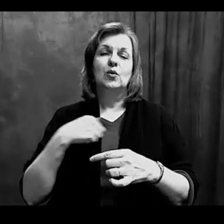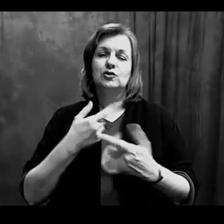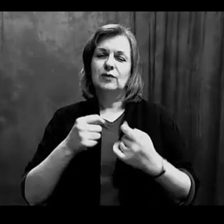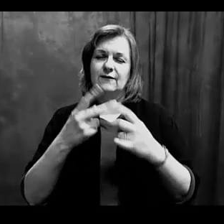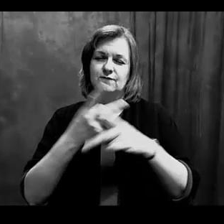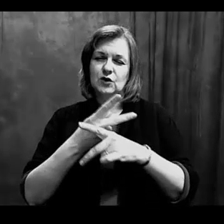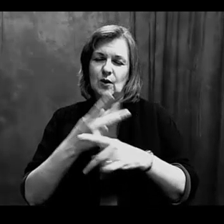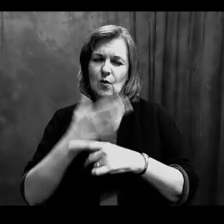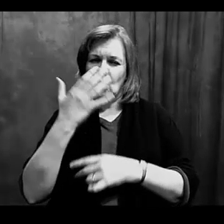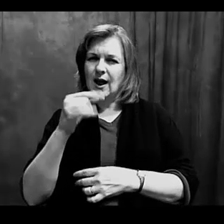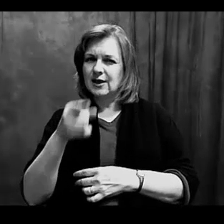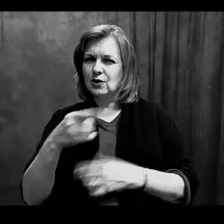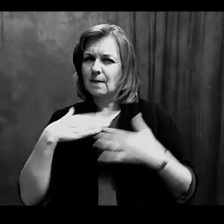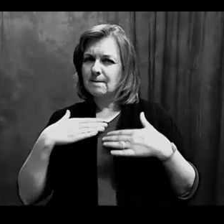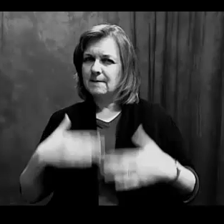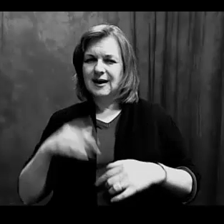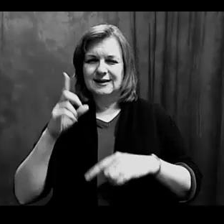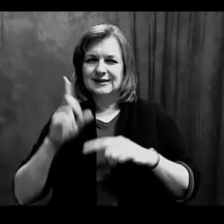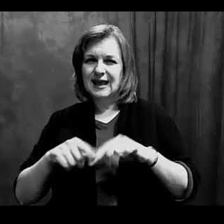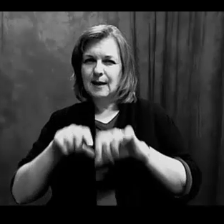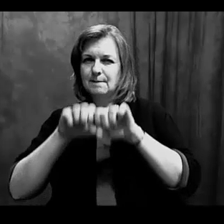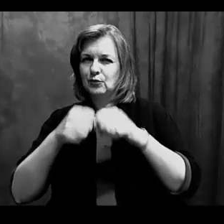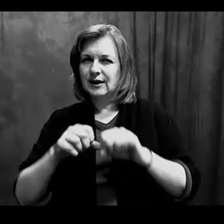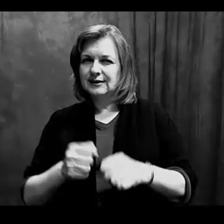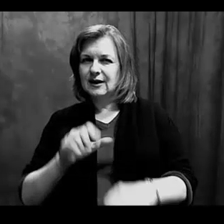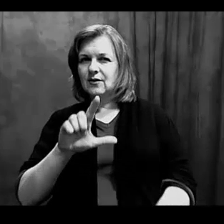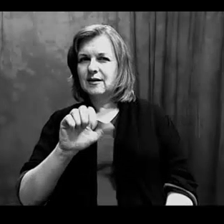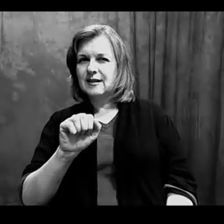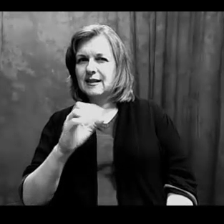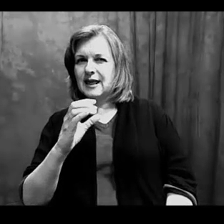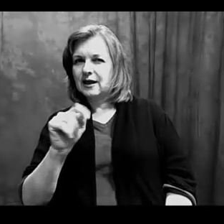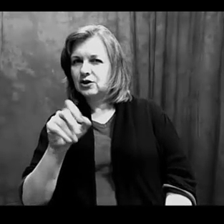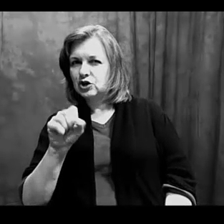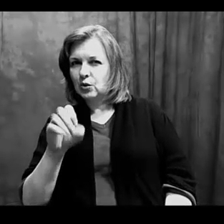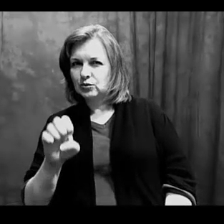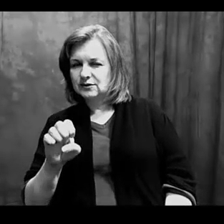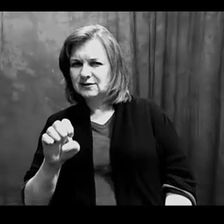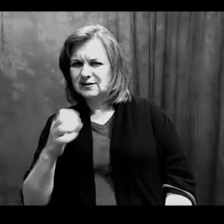how to build lipids --all this information is coming from